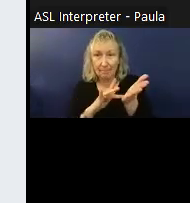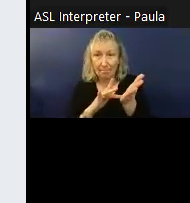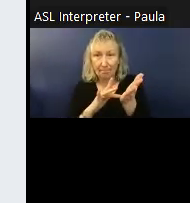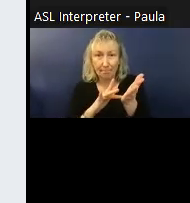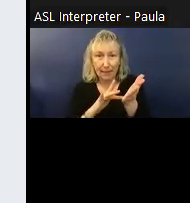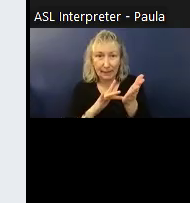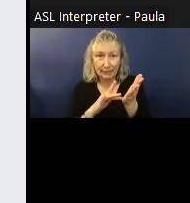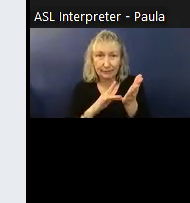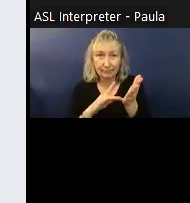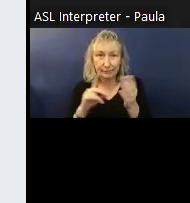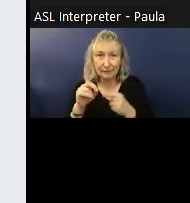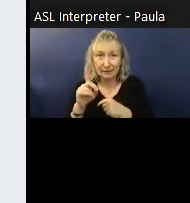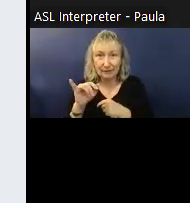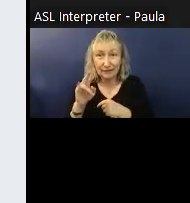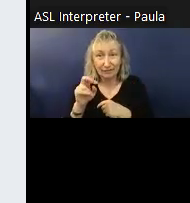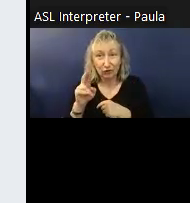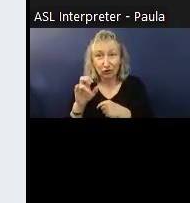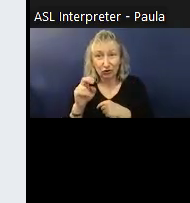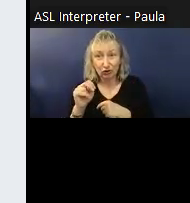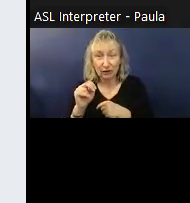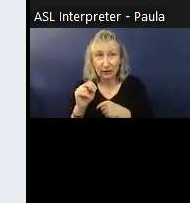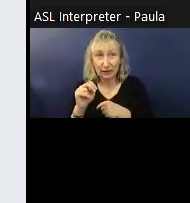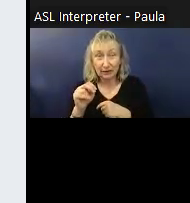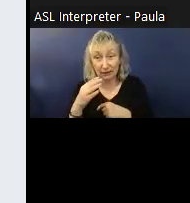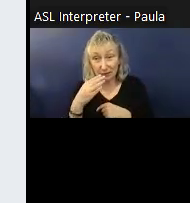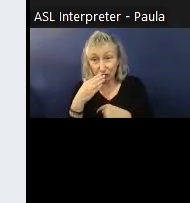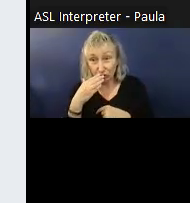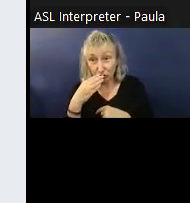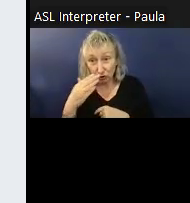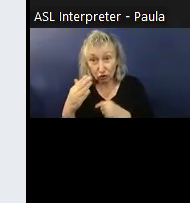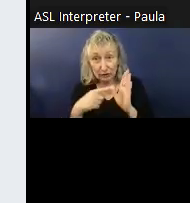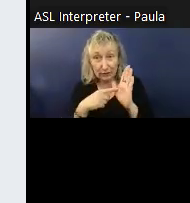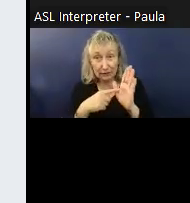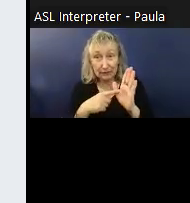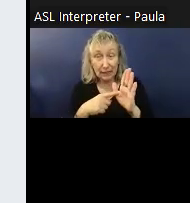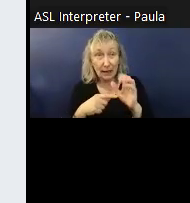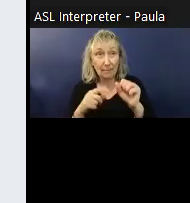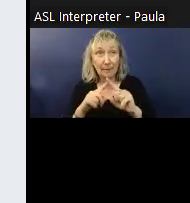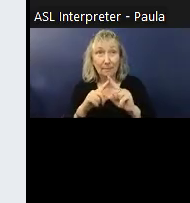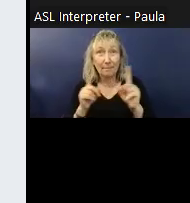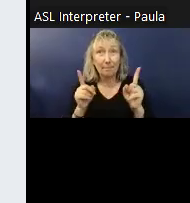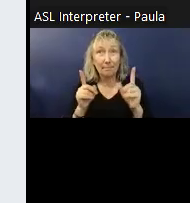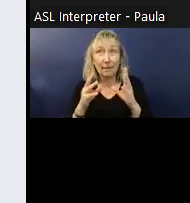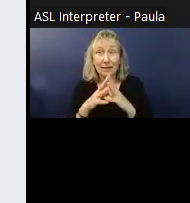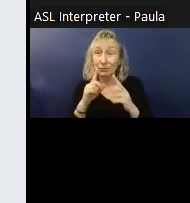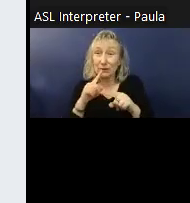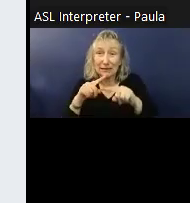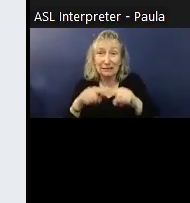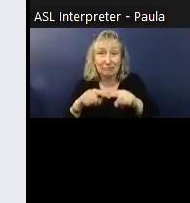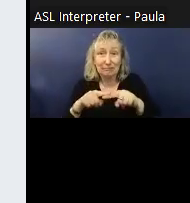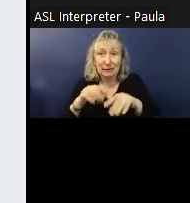it really is going to depend on the information we have at screening.